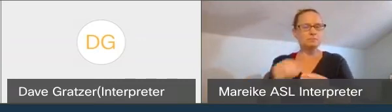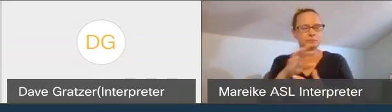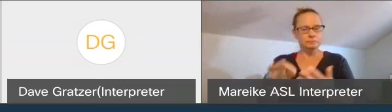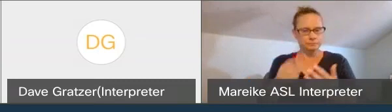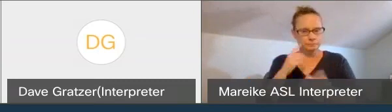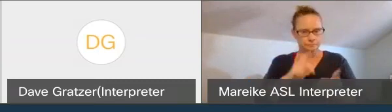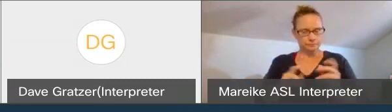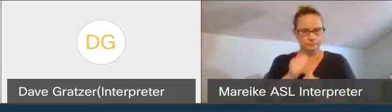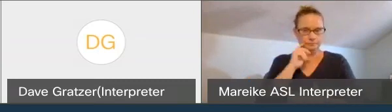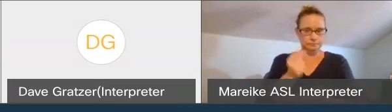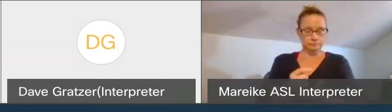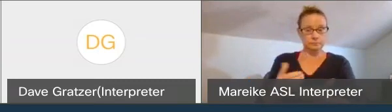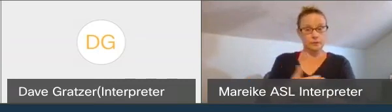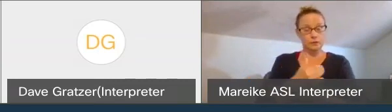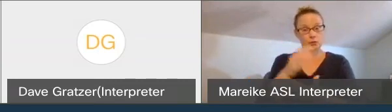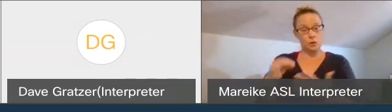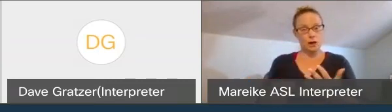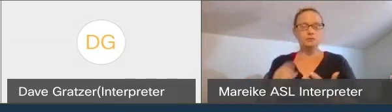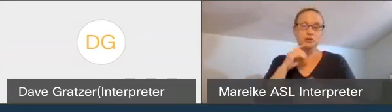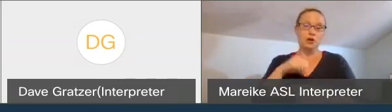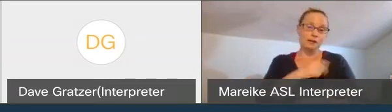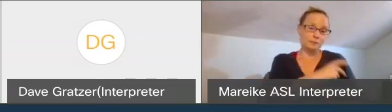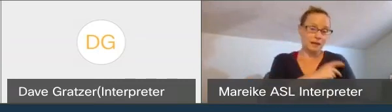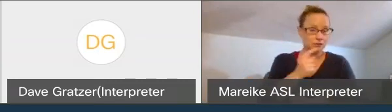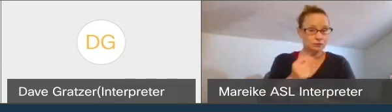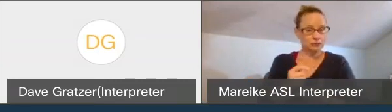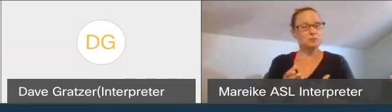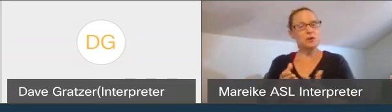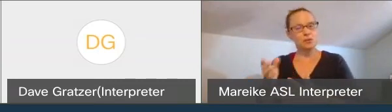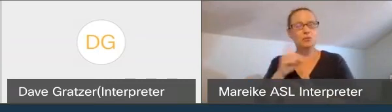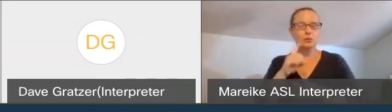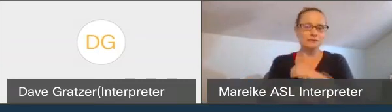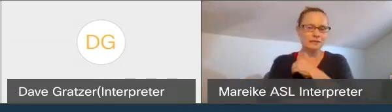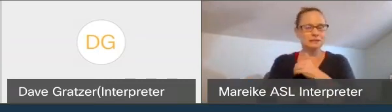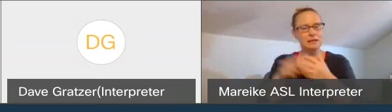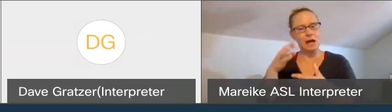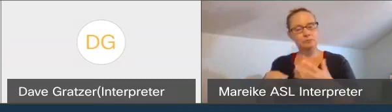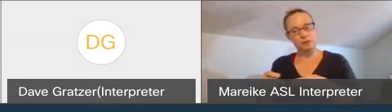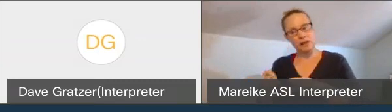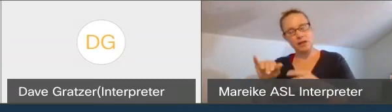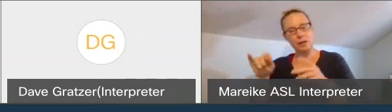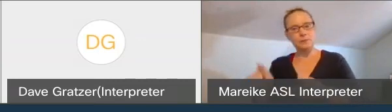The new options included inpatient treatment, which, through a sentencing option, allowed individuals to enter into the MAAP through a guilty plea